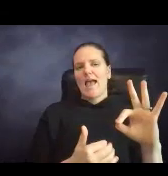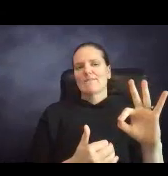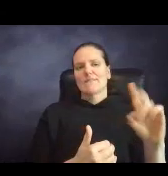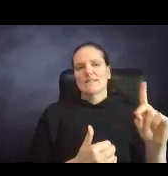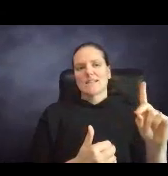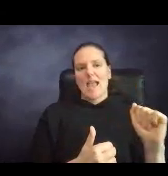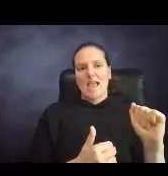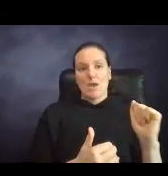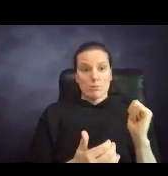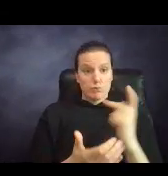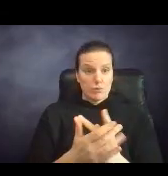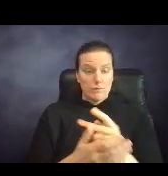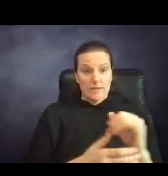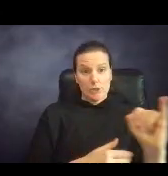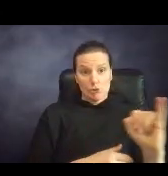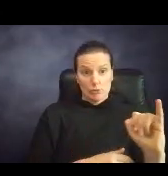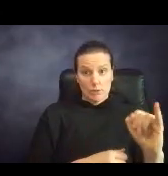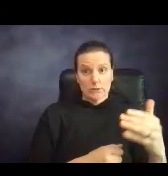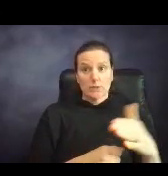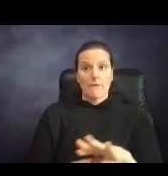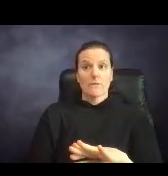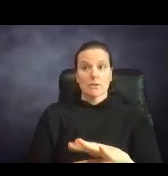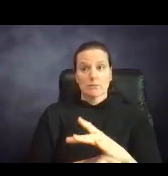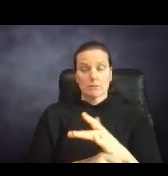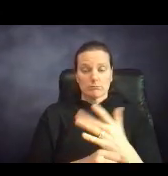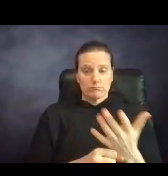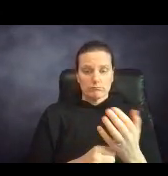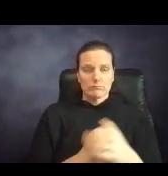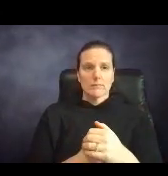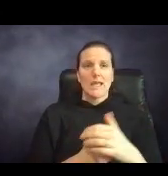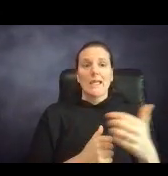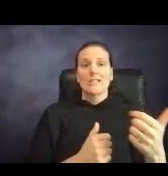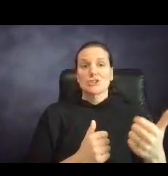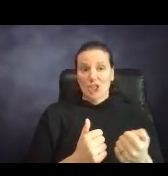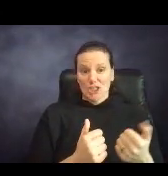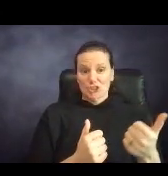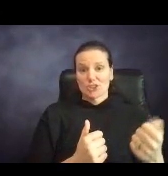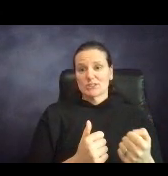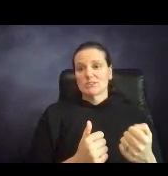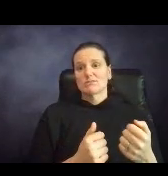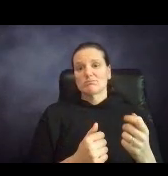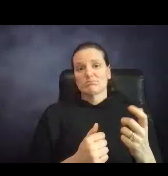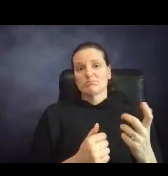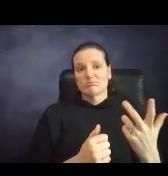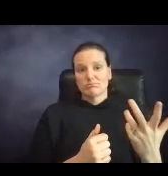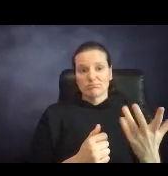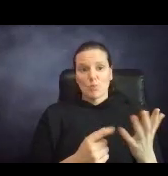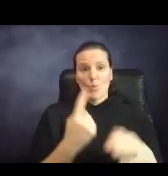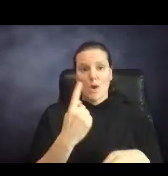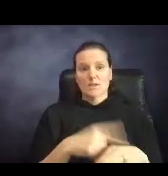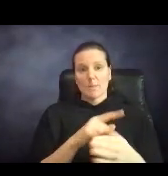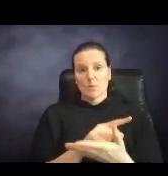Covered medication injections are available doing like once a week injections and pellets are available.